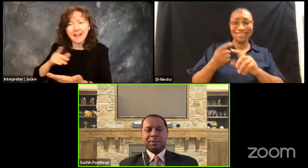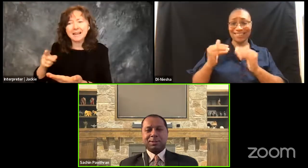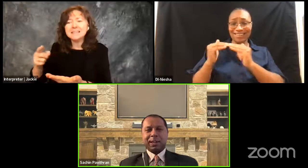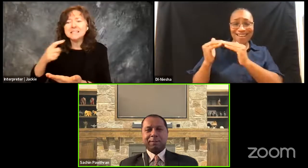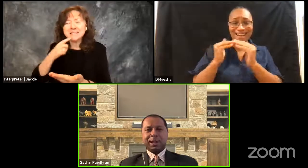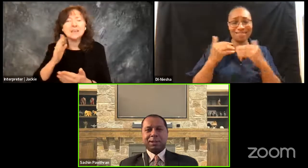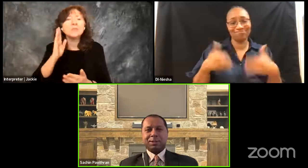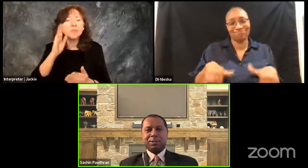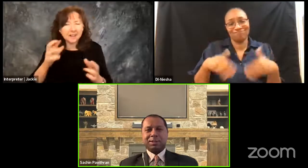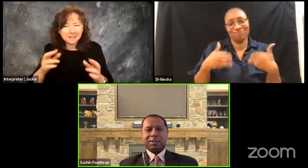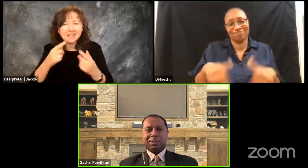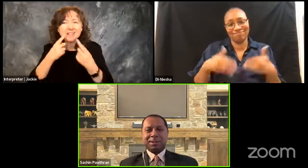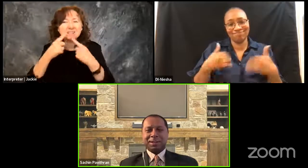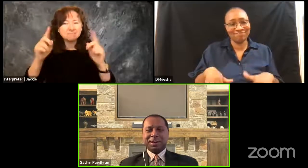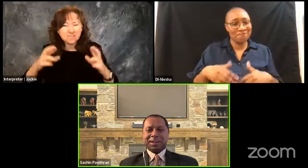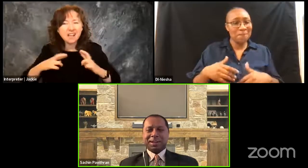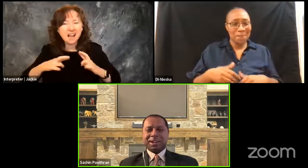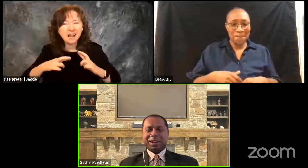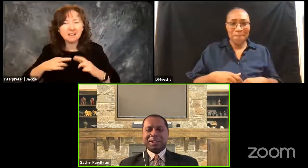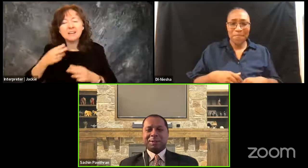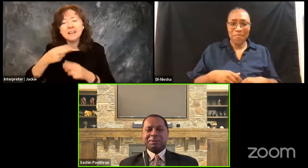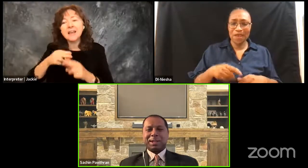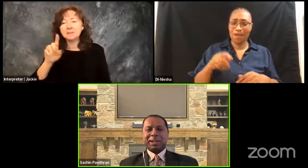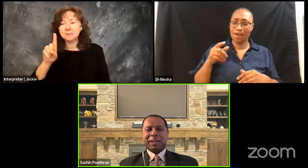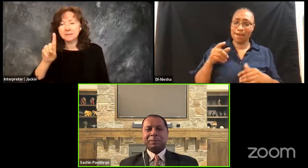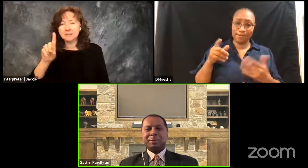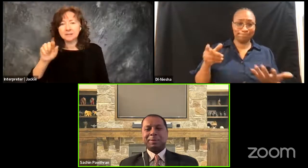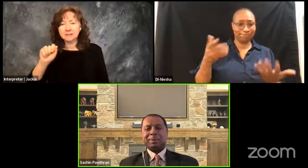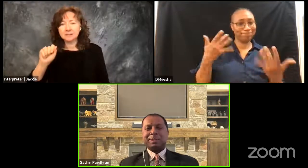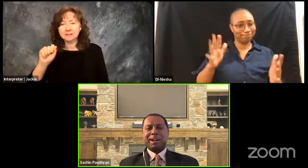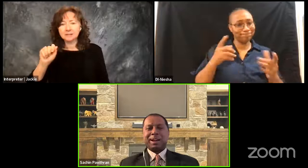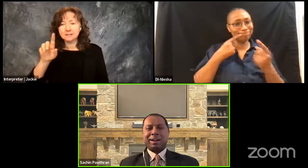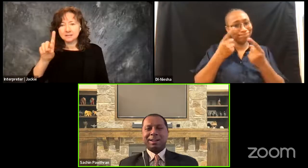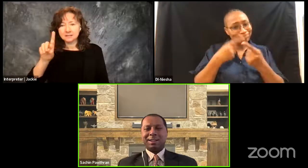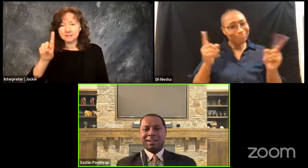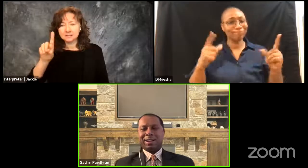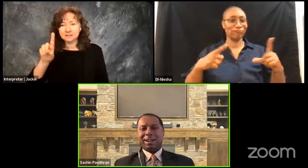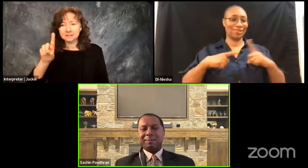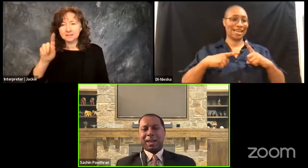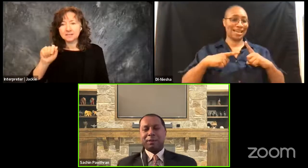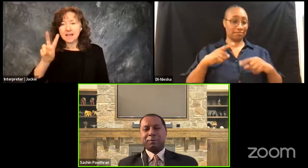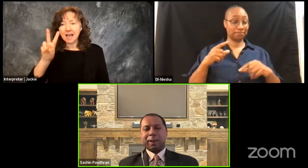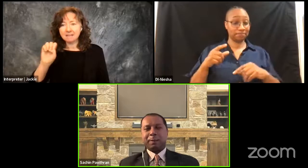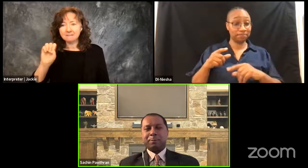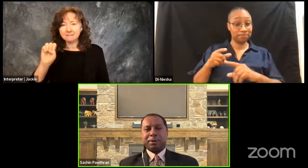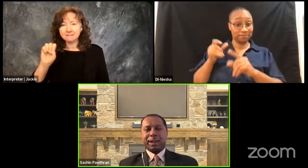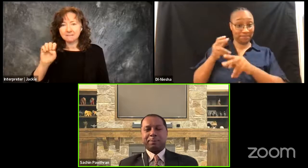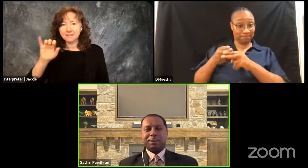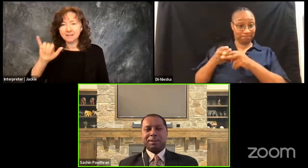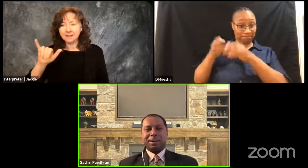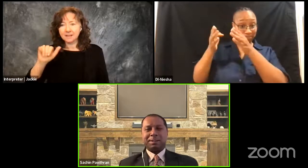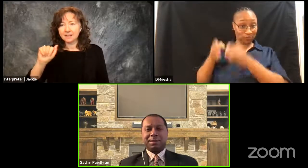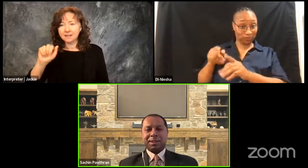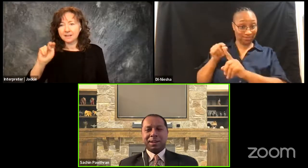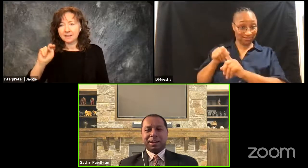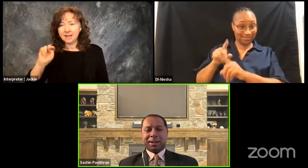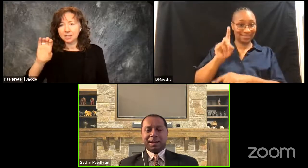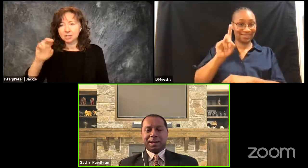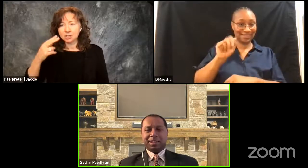Mr. Dave Yanchulis announced that he will be retiring the end of April, April 30th.